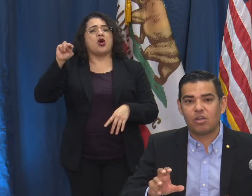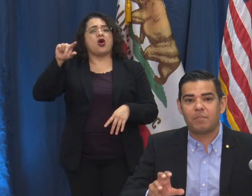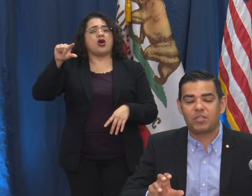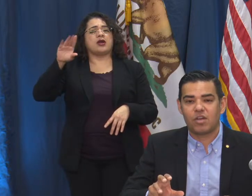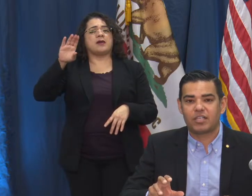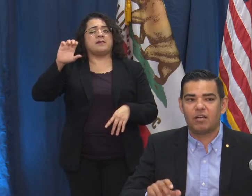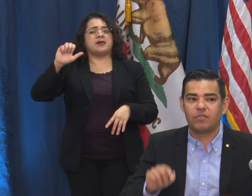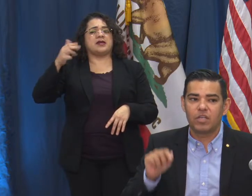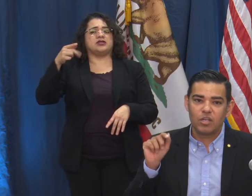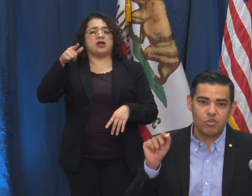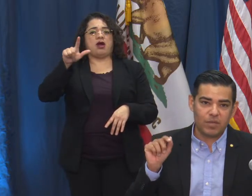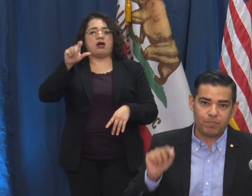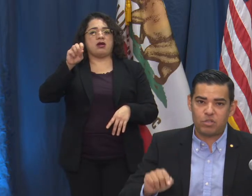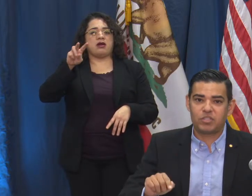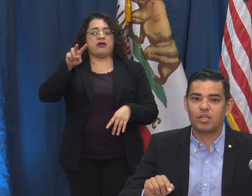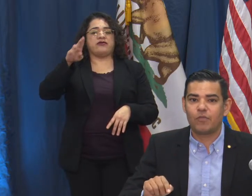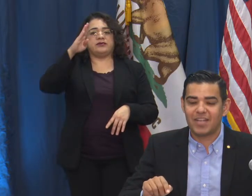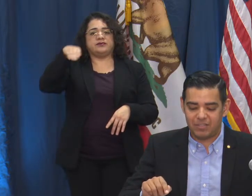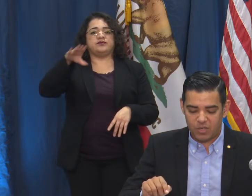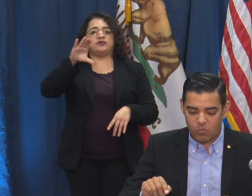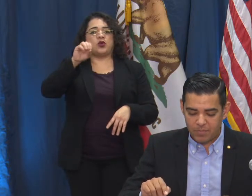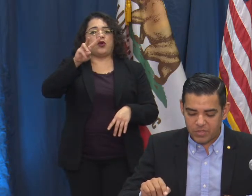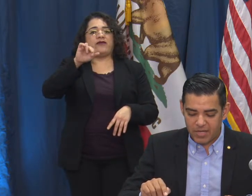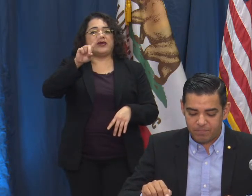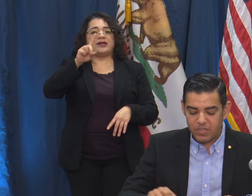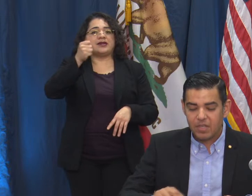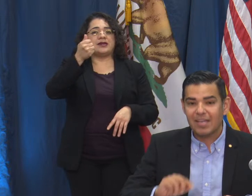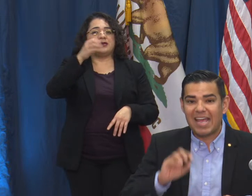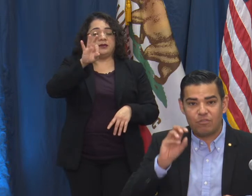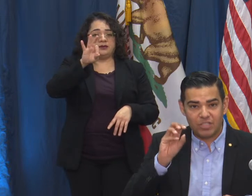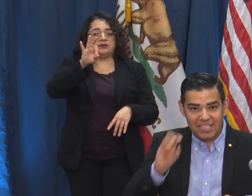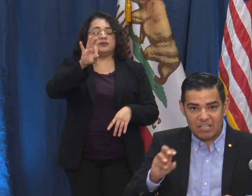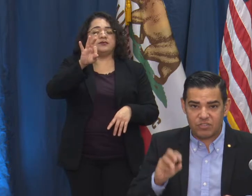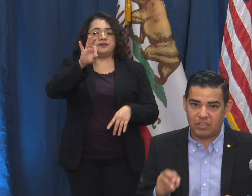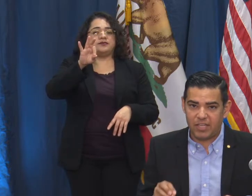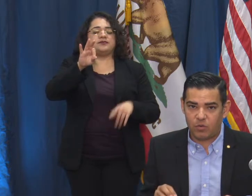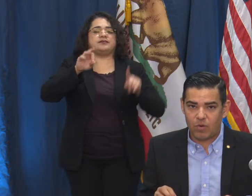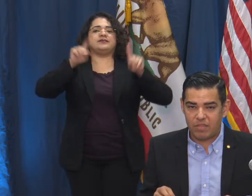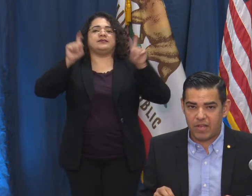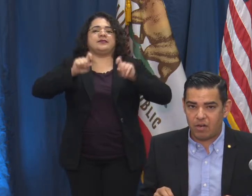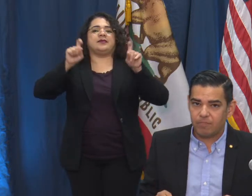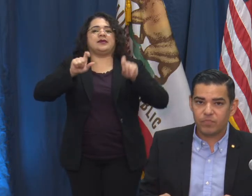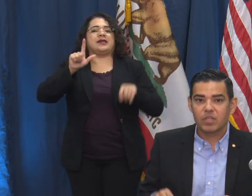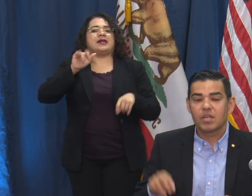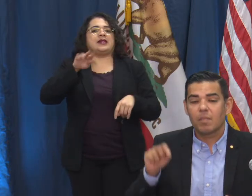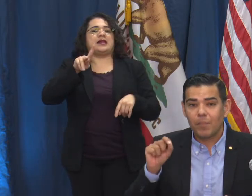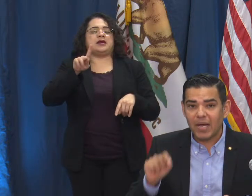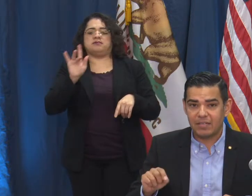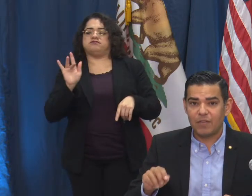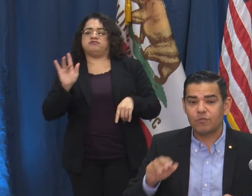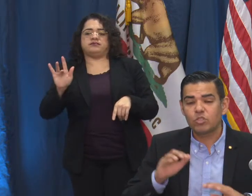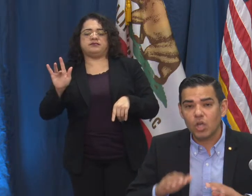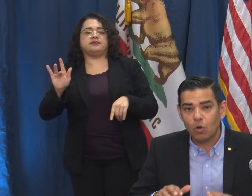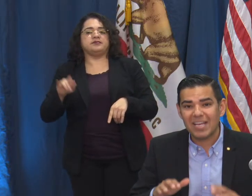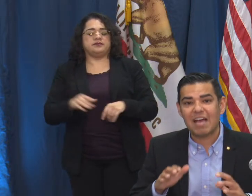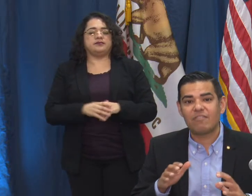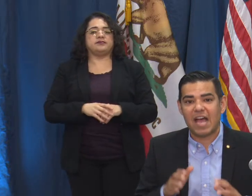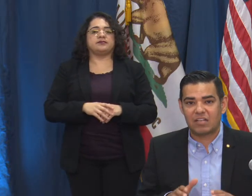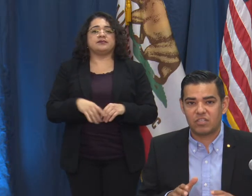Longbeach.gov you can push the COVID-19 website and there's a testing link right there but if you don't have access